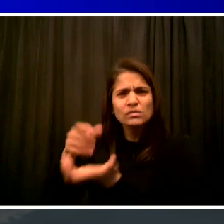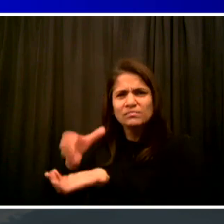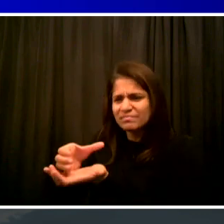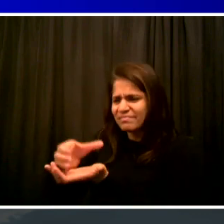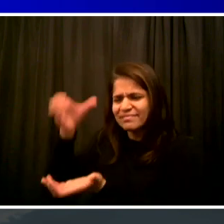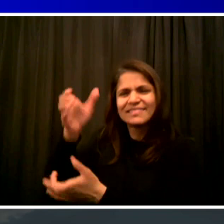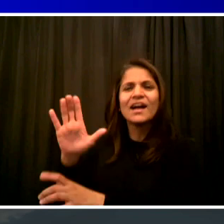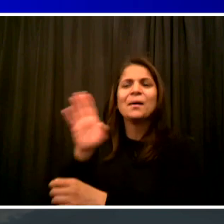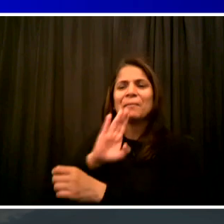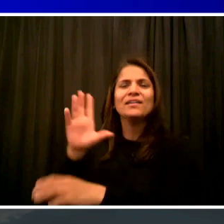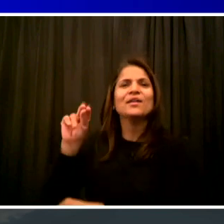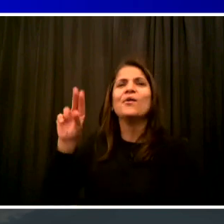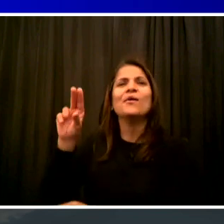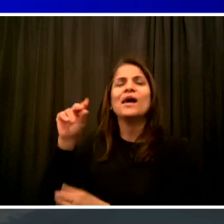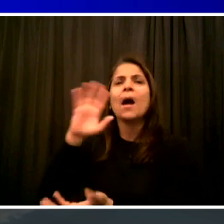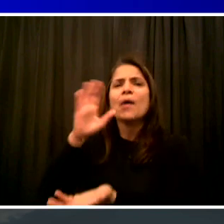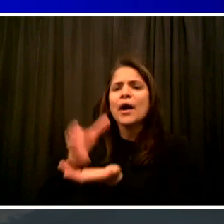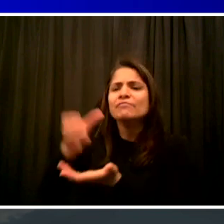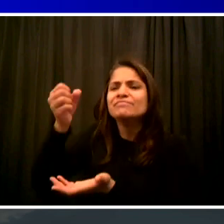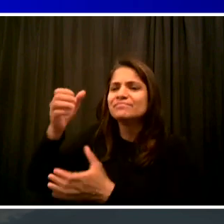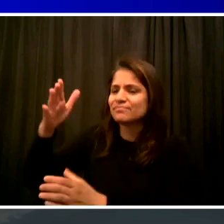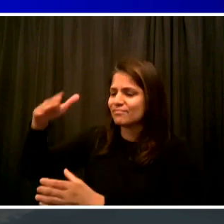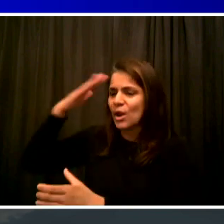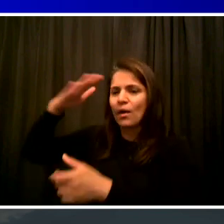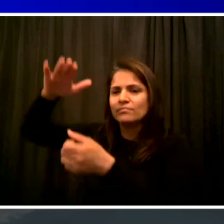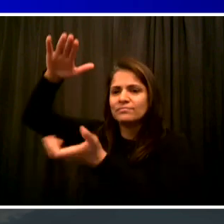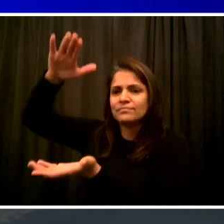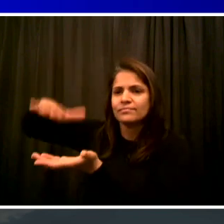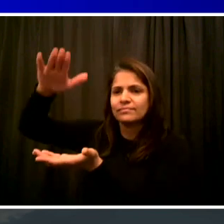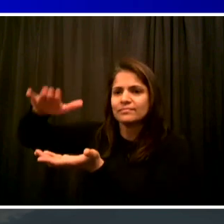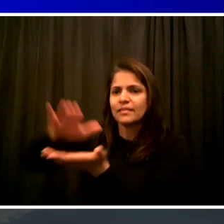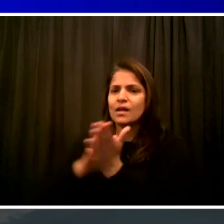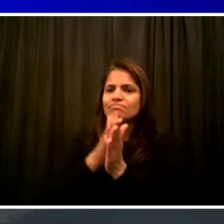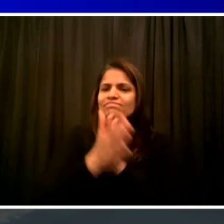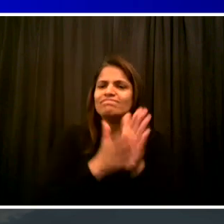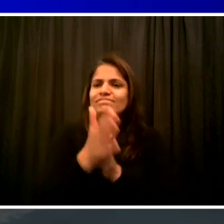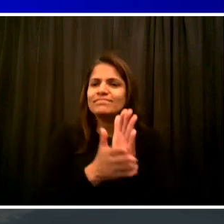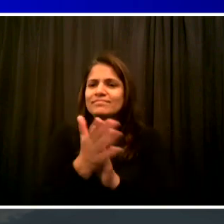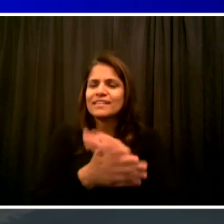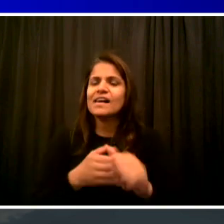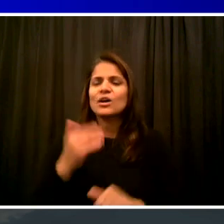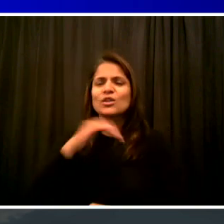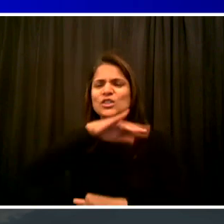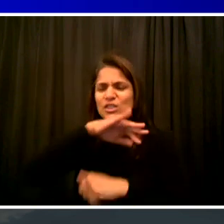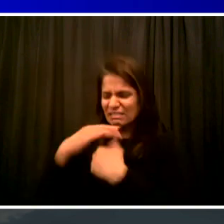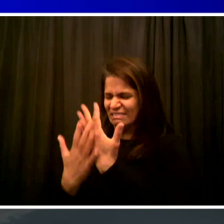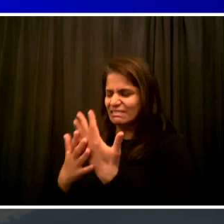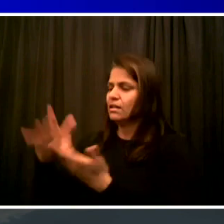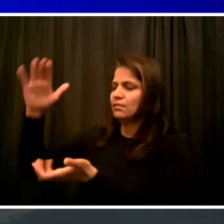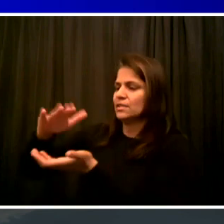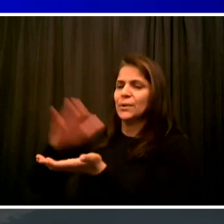BOTTLES. I WAS WONDERING WHERE WE'RE GOING WITH THIS. IT'S ACTUALLY NOT BEER. IT'S HAND